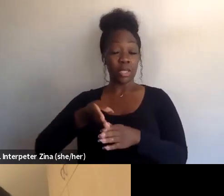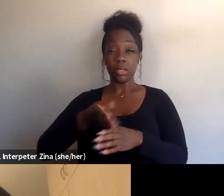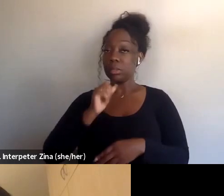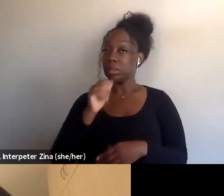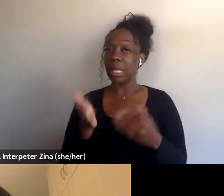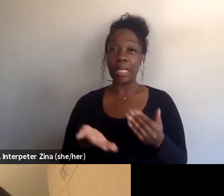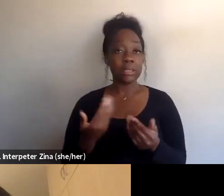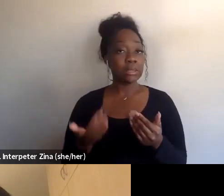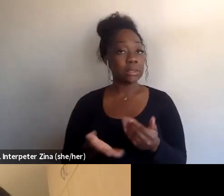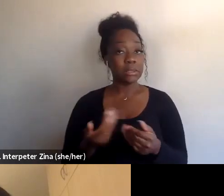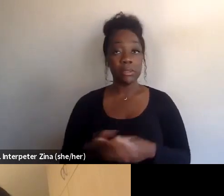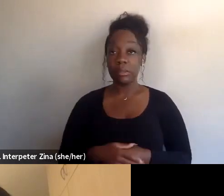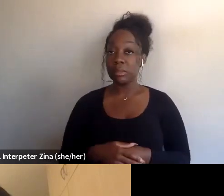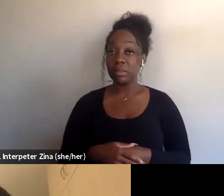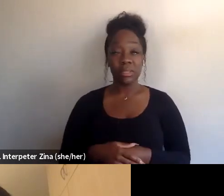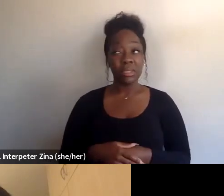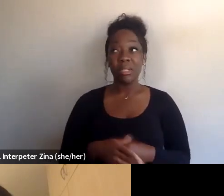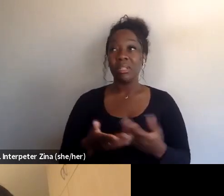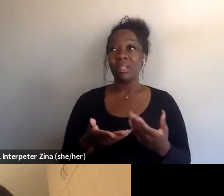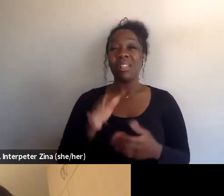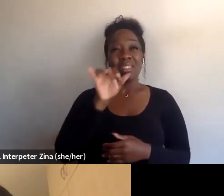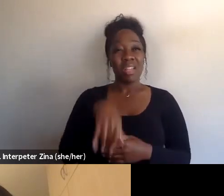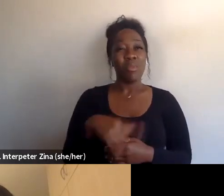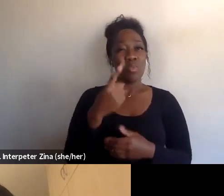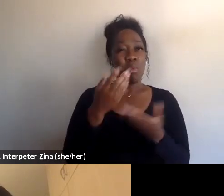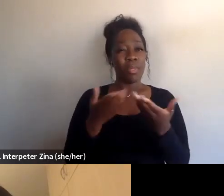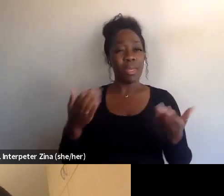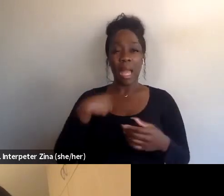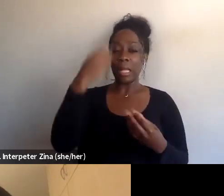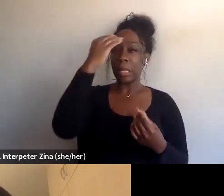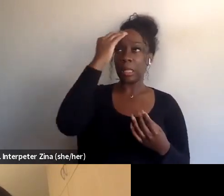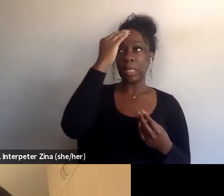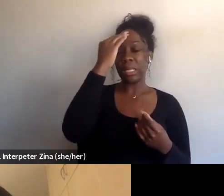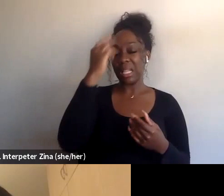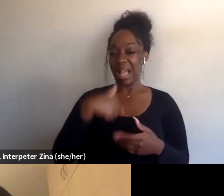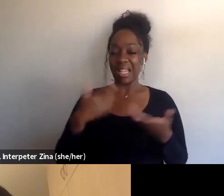I don't want to and I think that was something that I fought a lot that I didn't want to be placed